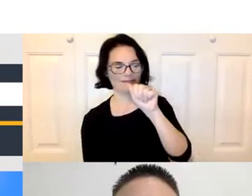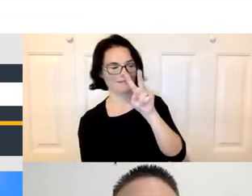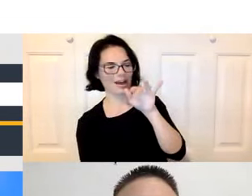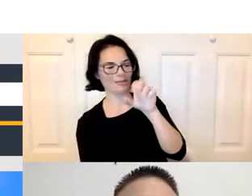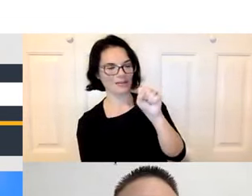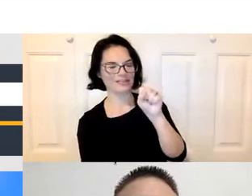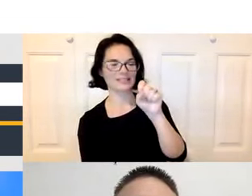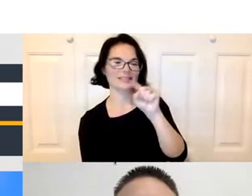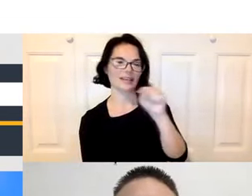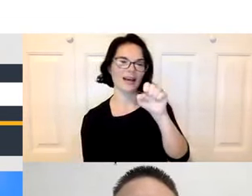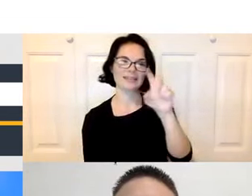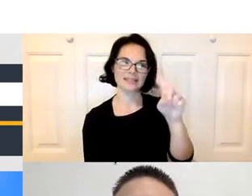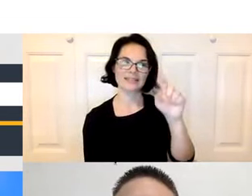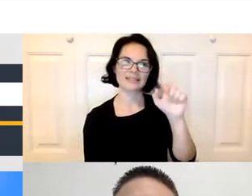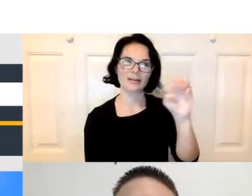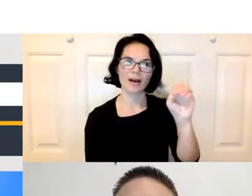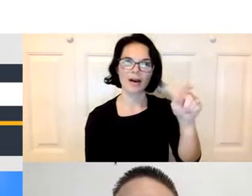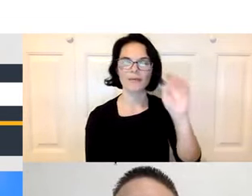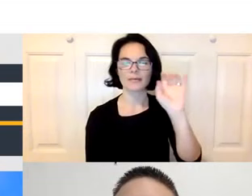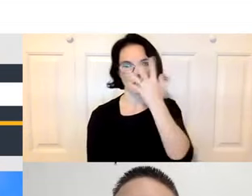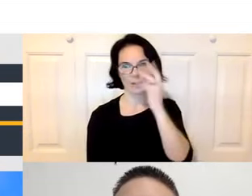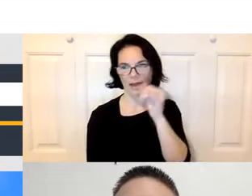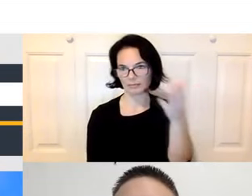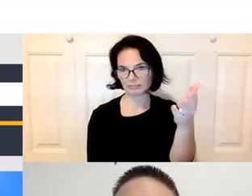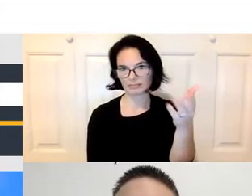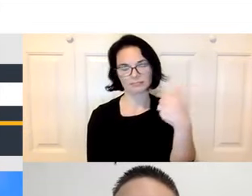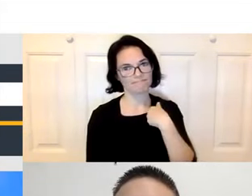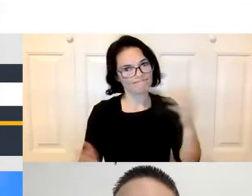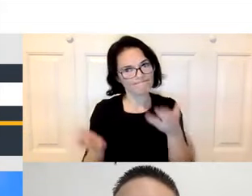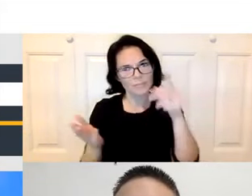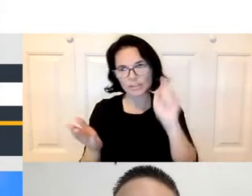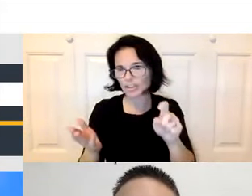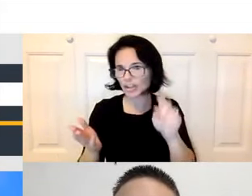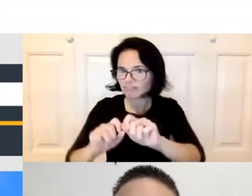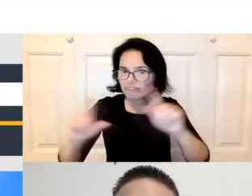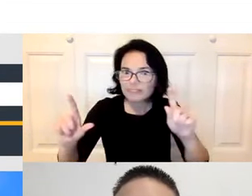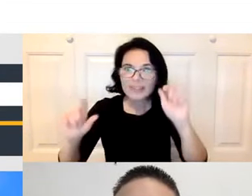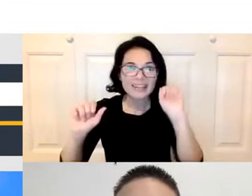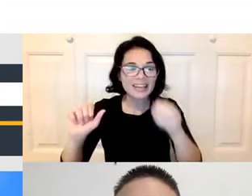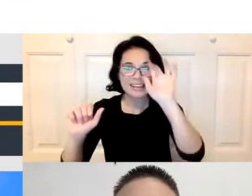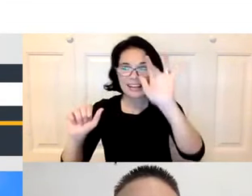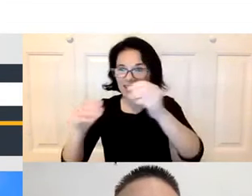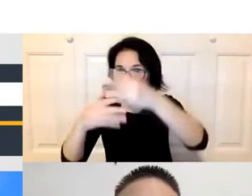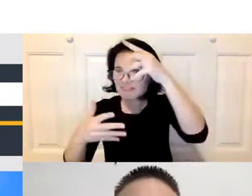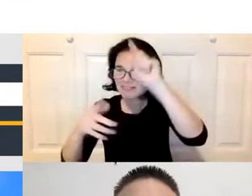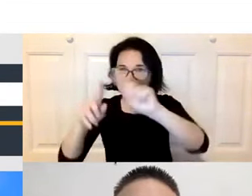We highly recommend you check it out. You can select any language to be automatically translated.